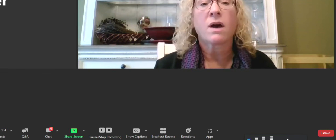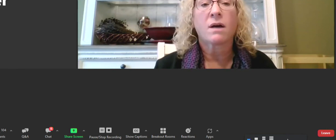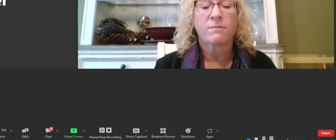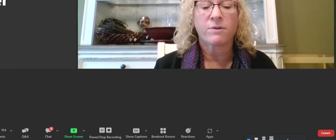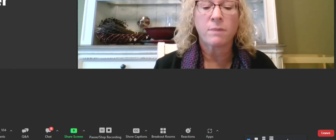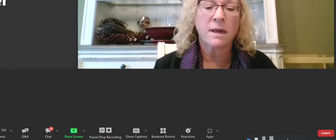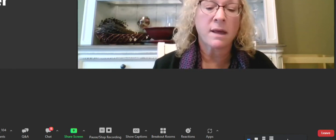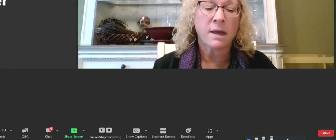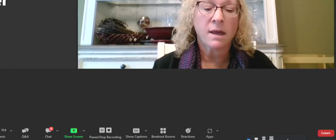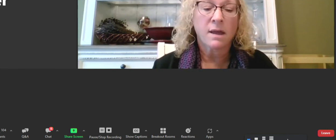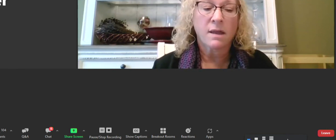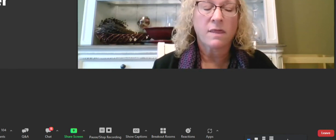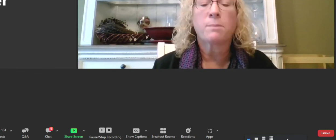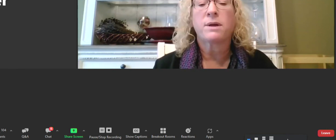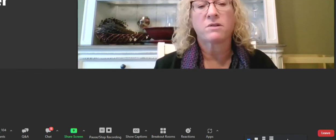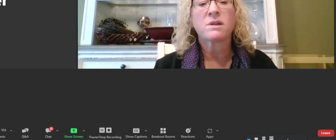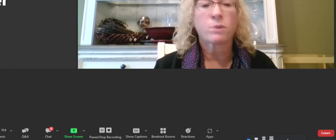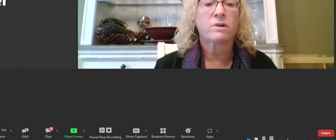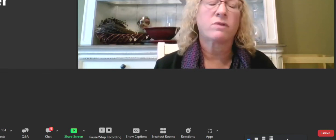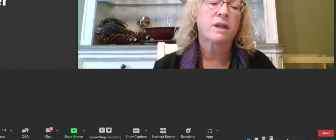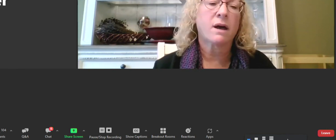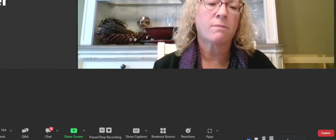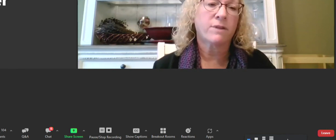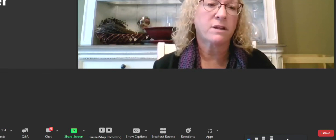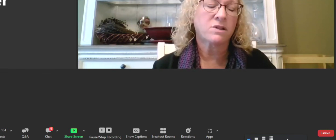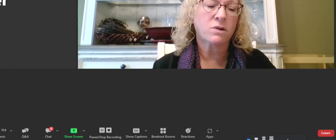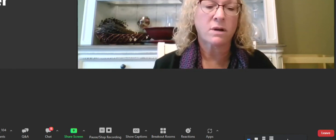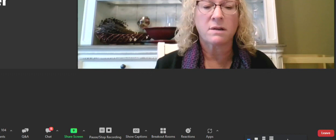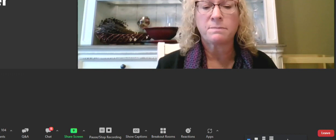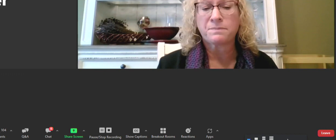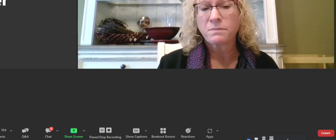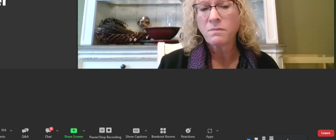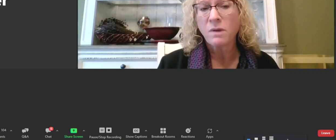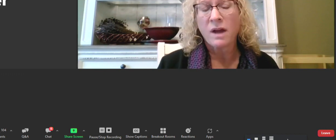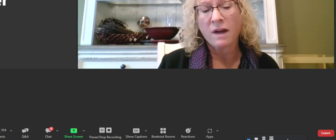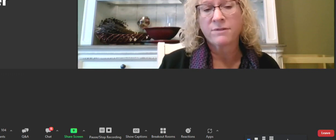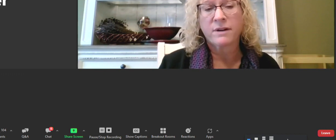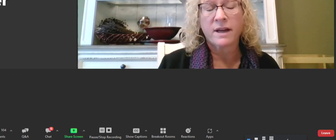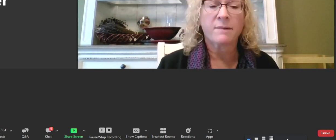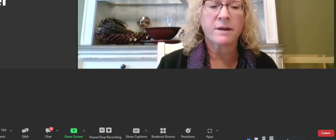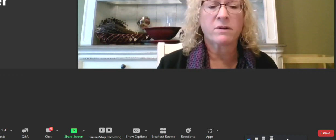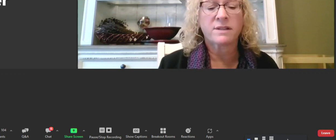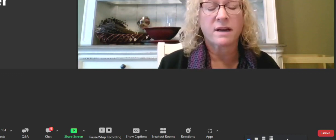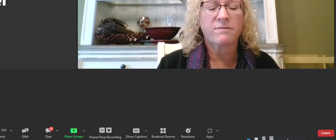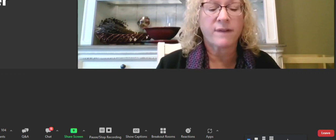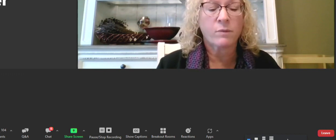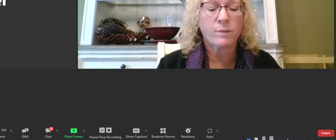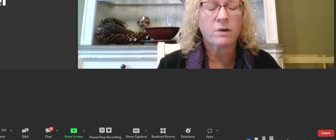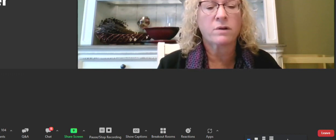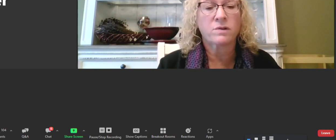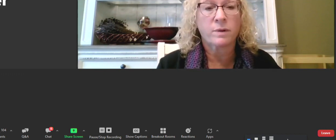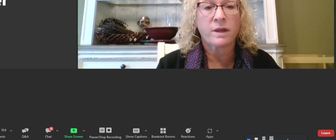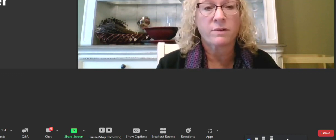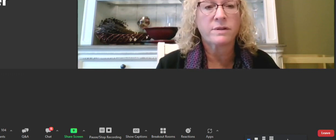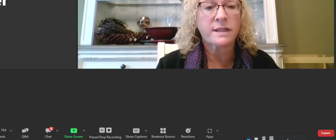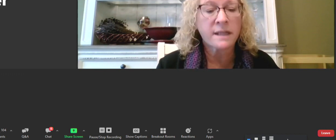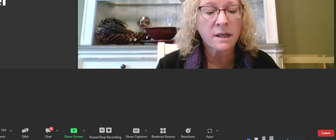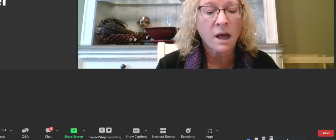For me, the peer support is really helpful. It started after I had my heart attack and found Women Heart in 2013.